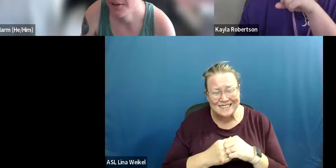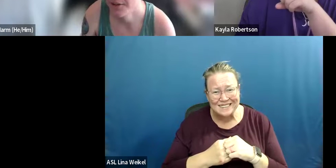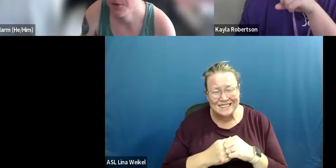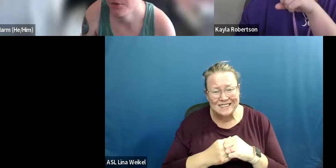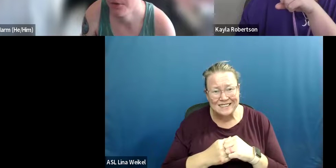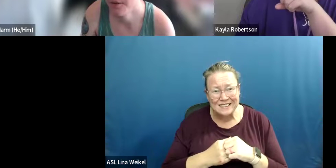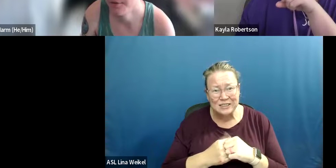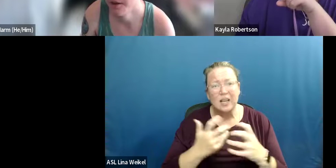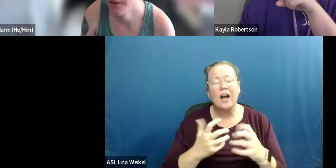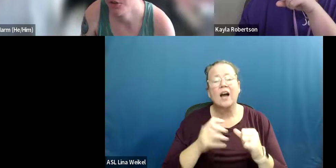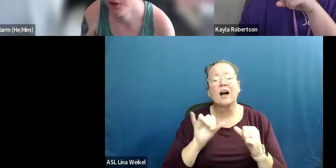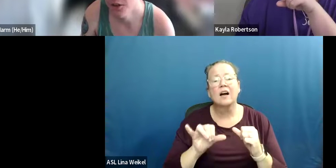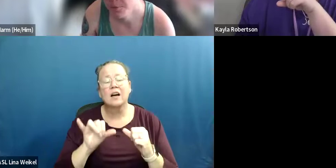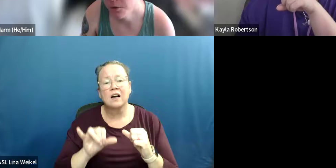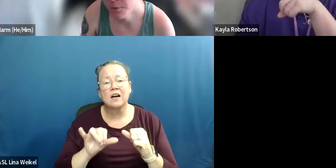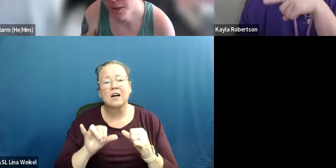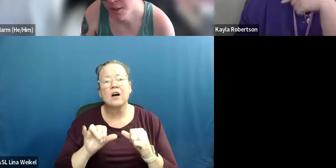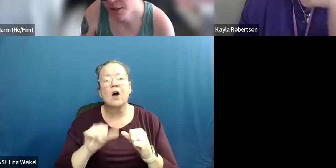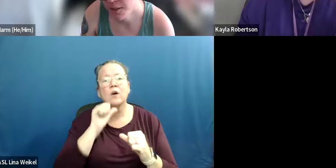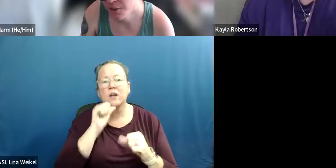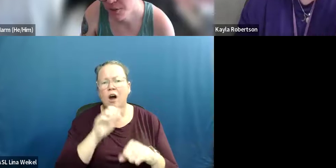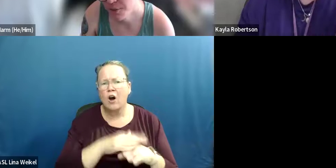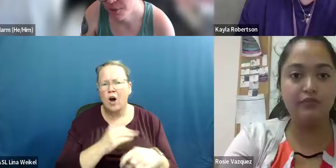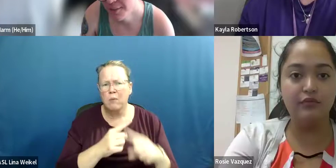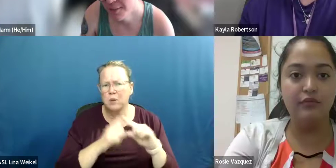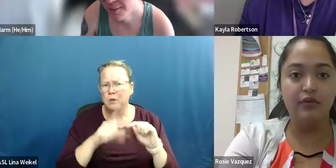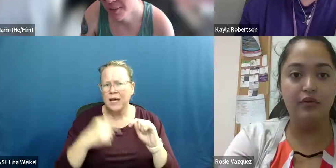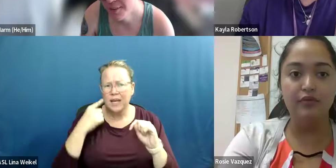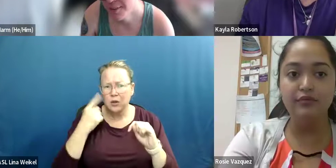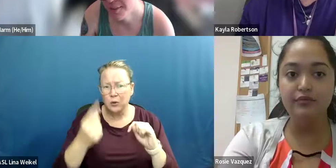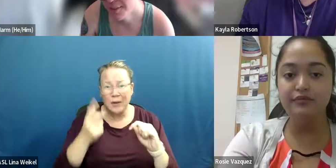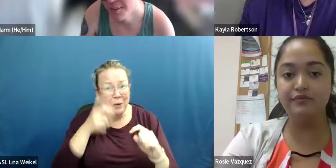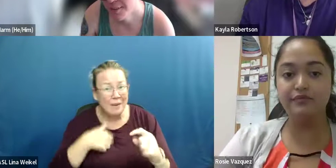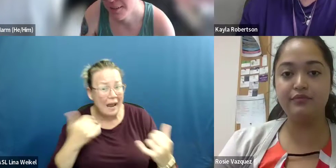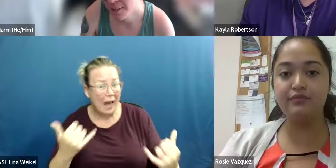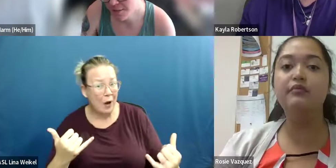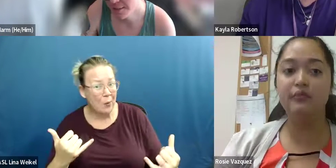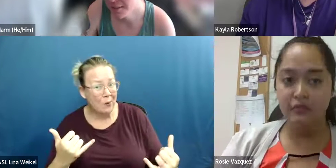Harm (He/Him): you. You're not on mute, but I can't hear you. Kayla Robertson: Can you hear me now? Harm (He/Him): Yes.